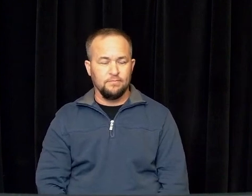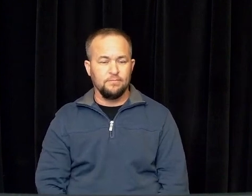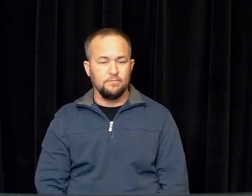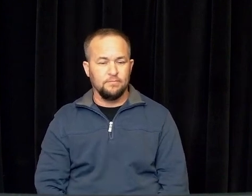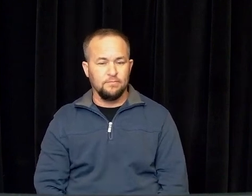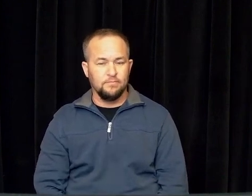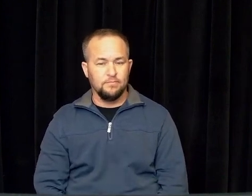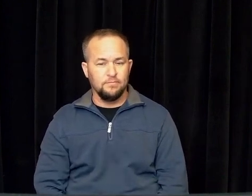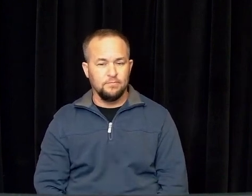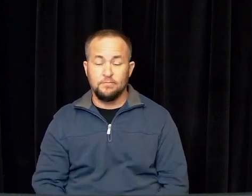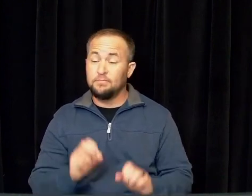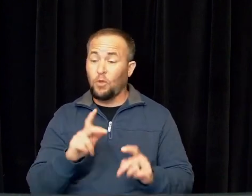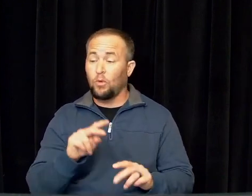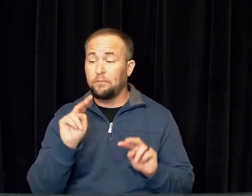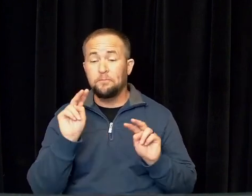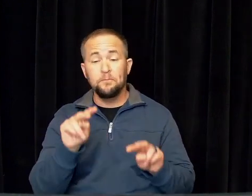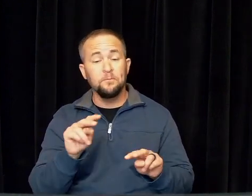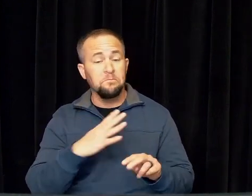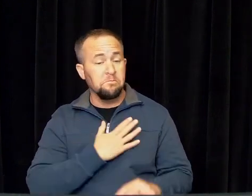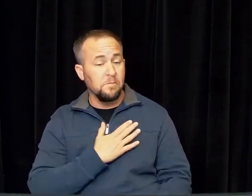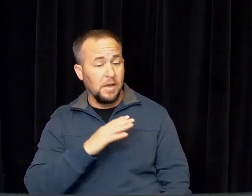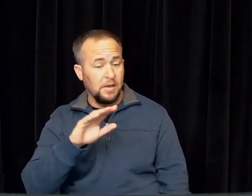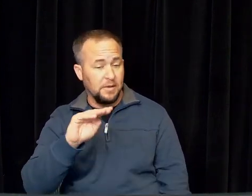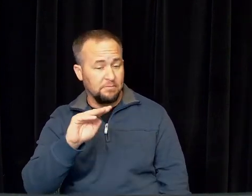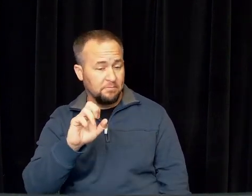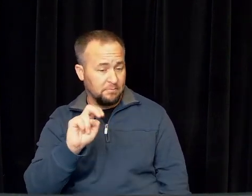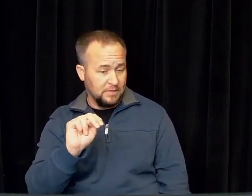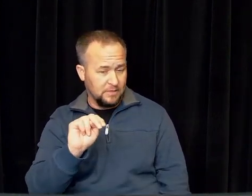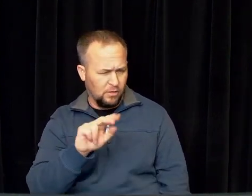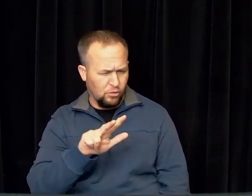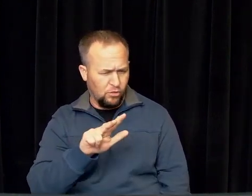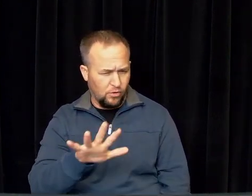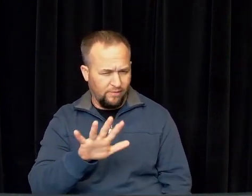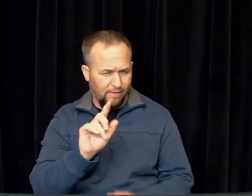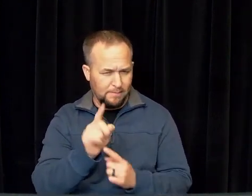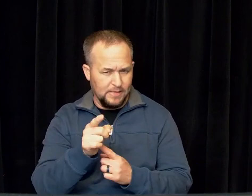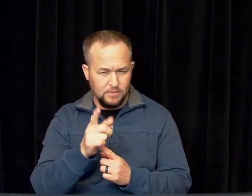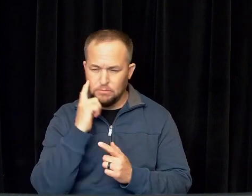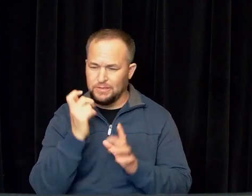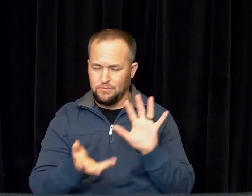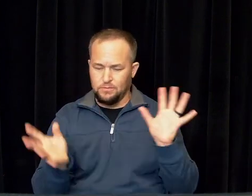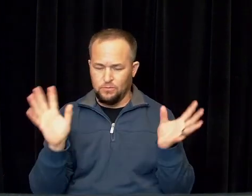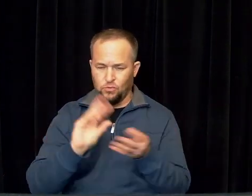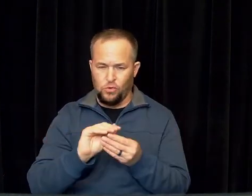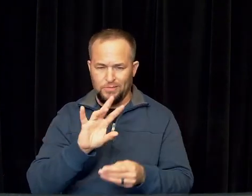Okay, take a look. My mean, I got 35 minutes because when I totaled up those 7 numbers I got 245